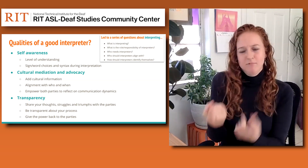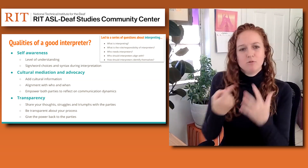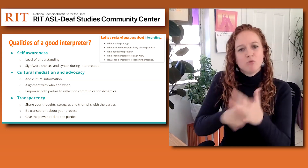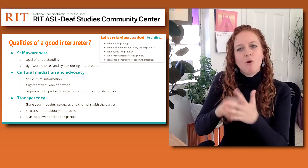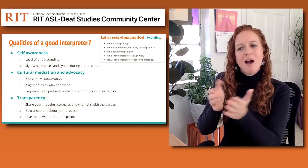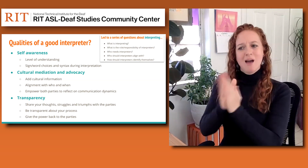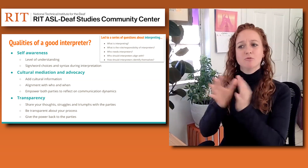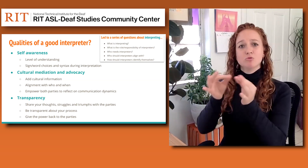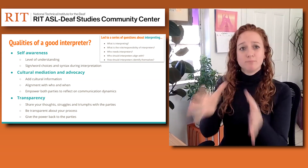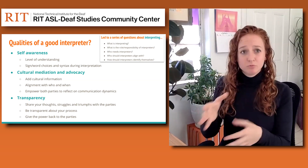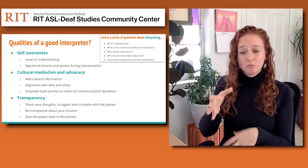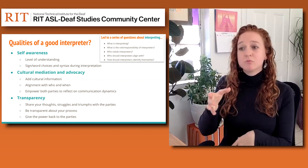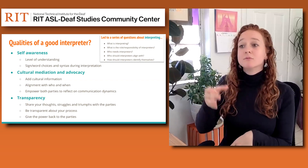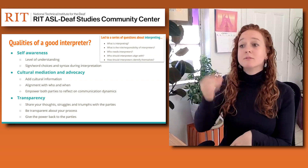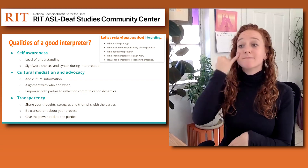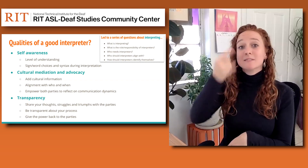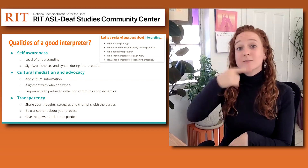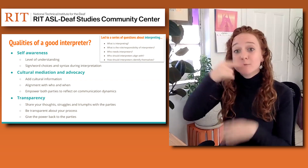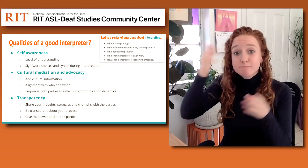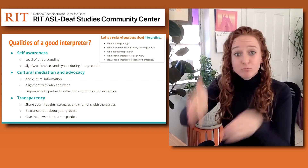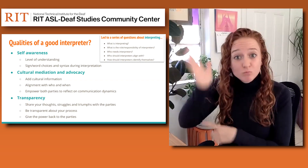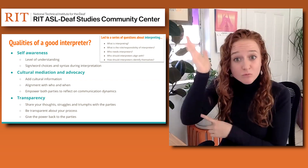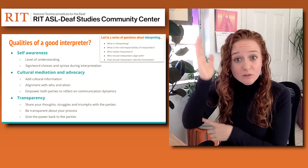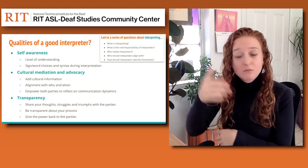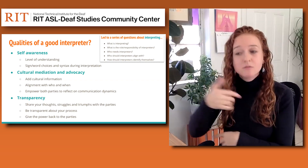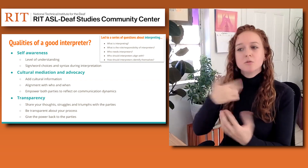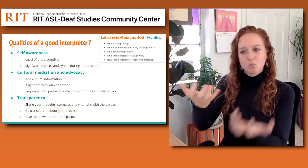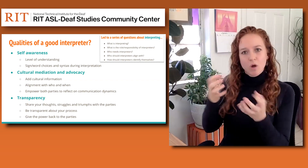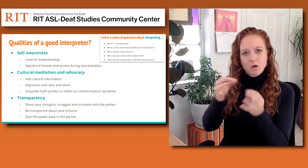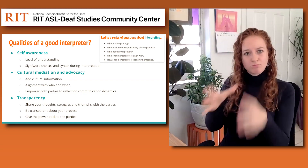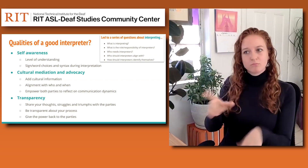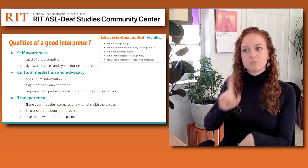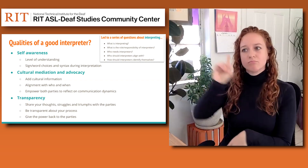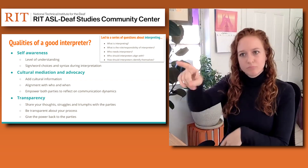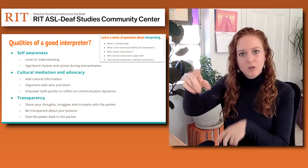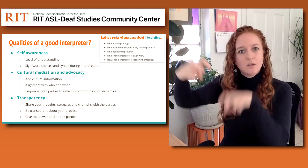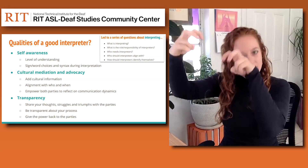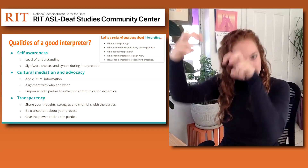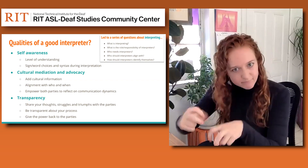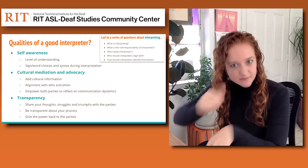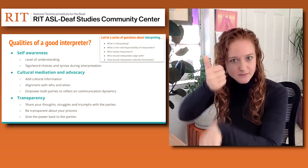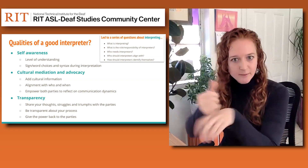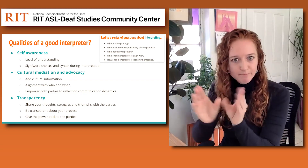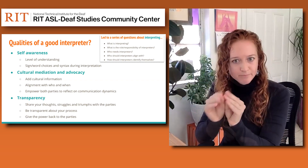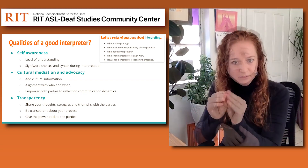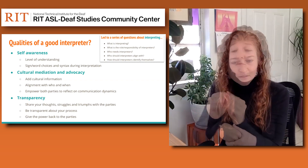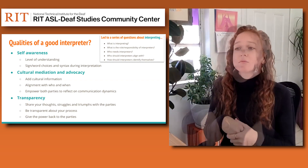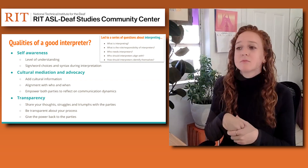So I started to ask interpreters... If there's a hearing presenter, I want the interpreter to go and sit down